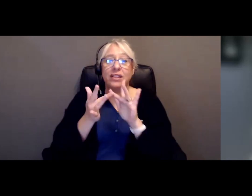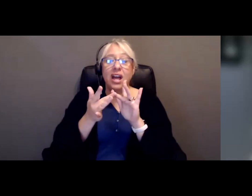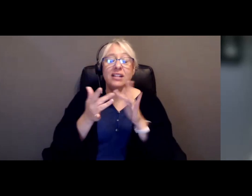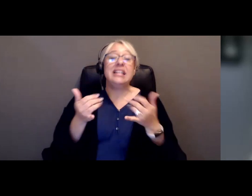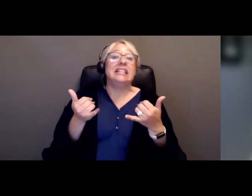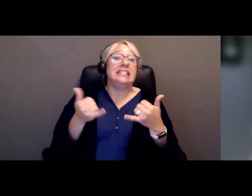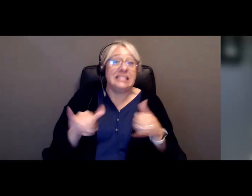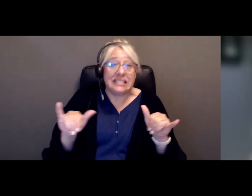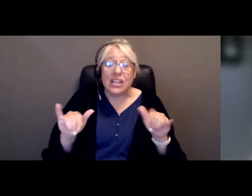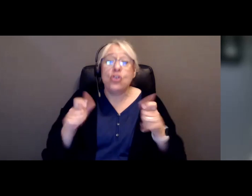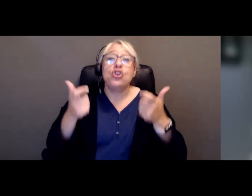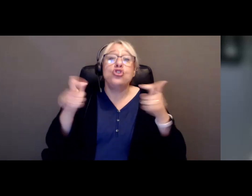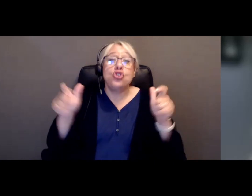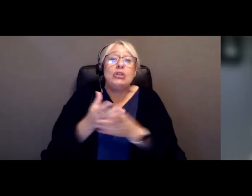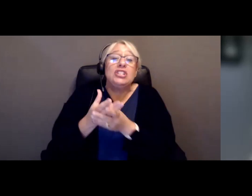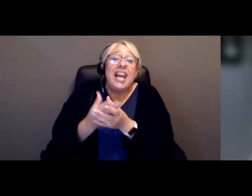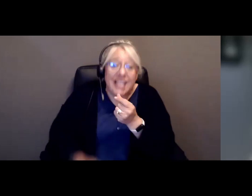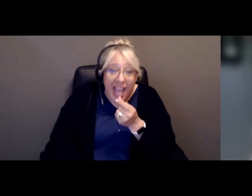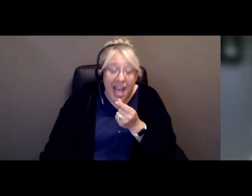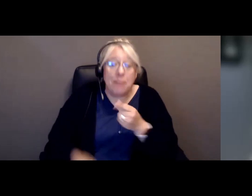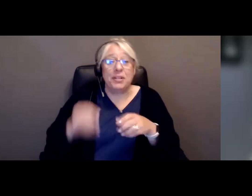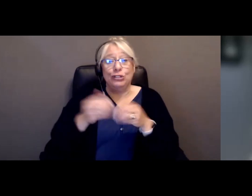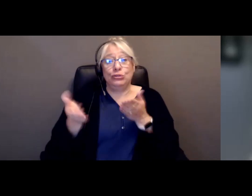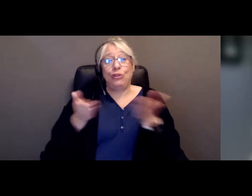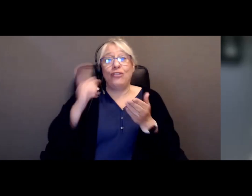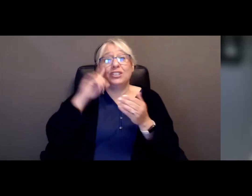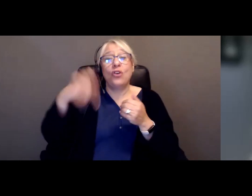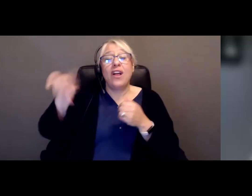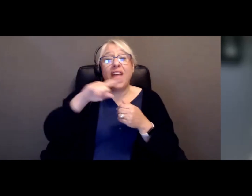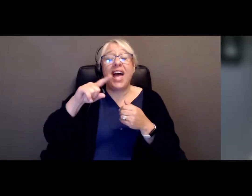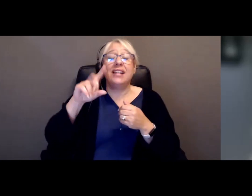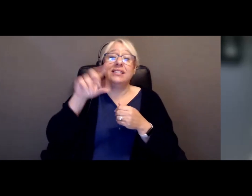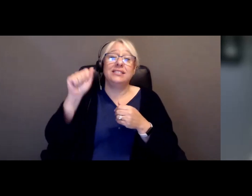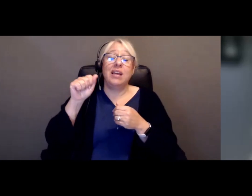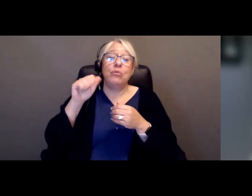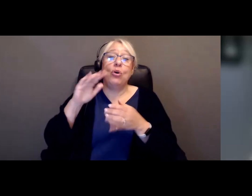gap in services for that disabled population -- Deaf seniors in the Durham Region, who don't have